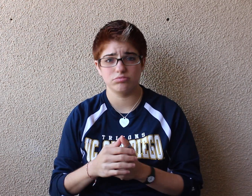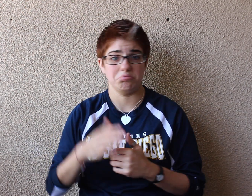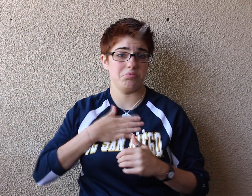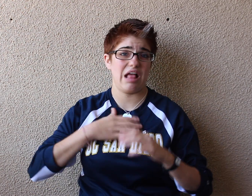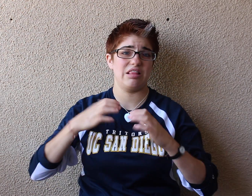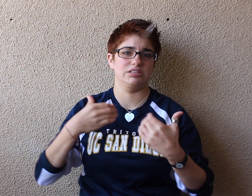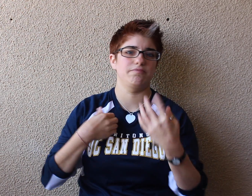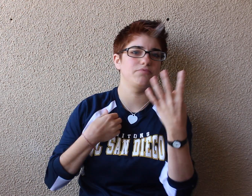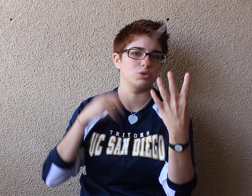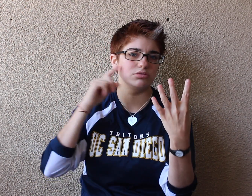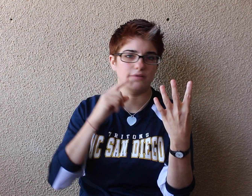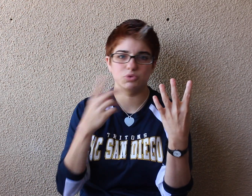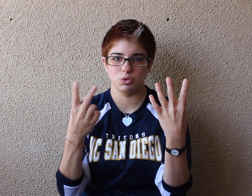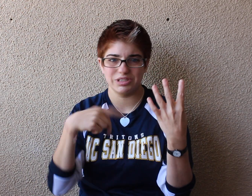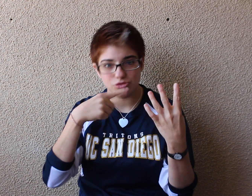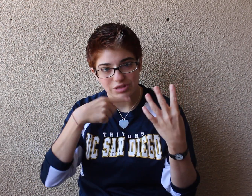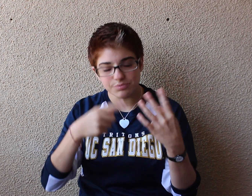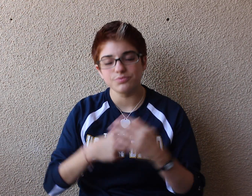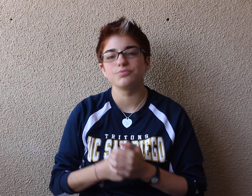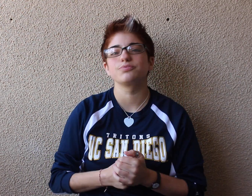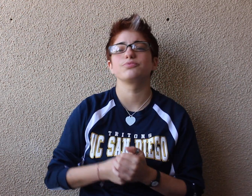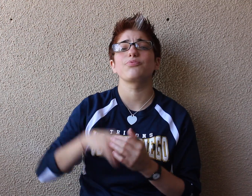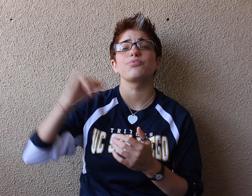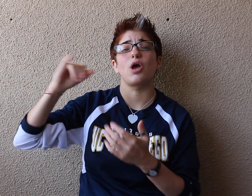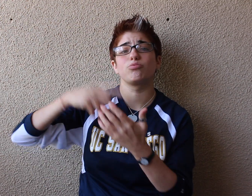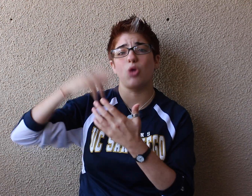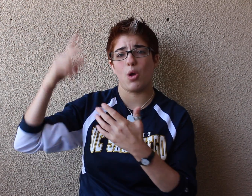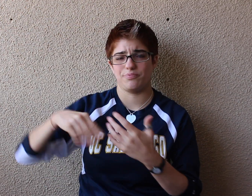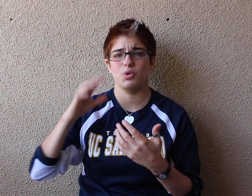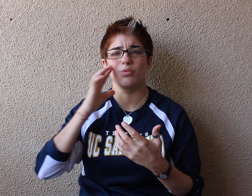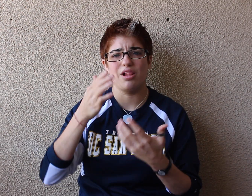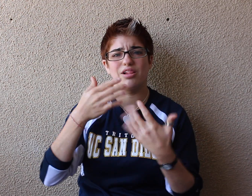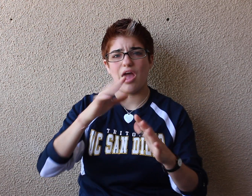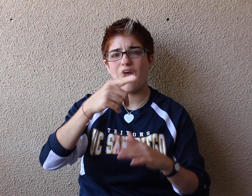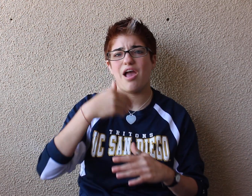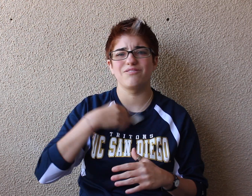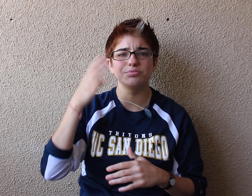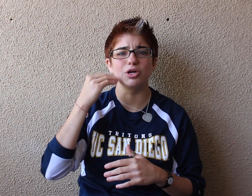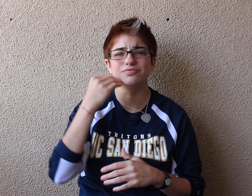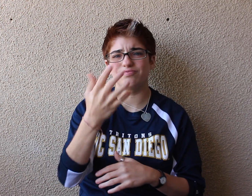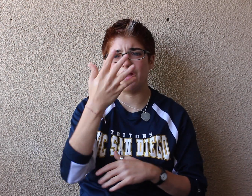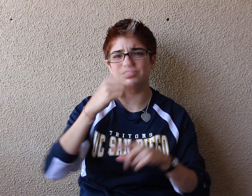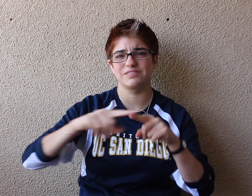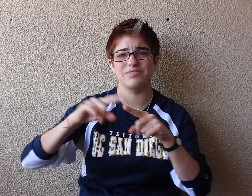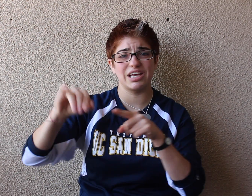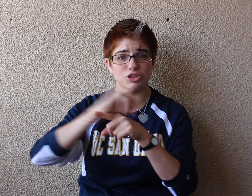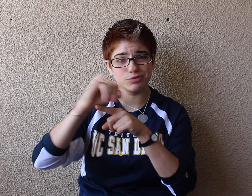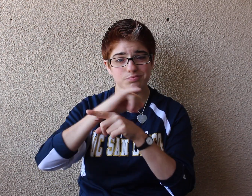For example, my class has 4 Deaf and 2 hearing. This program will allow you to experience 5 different internships